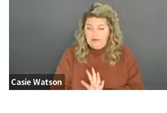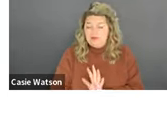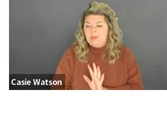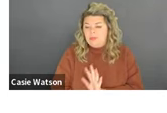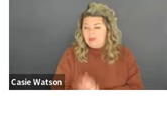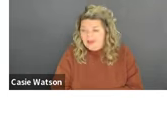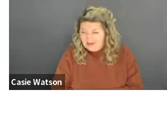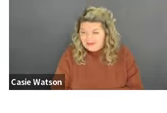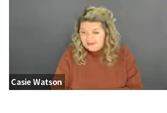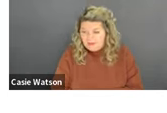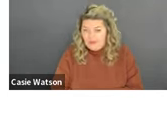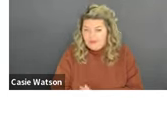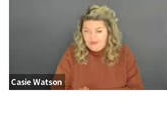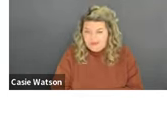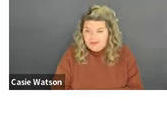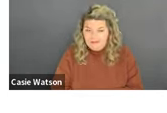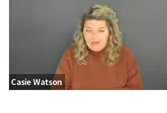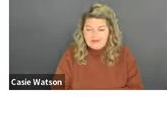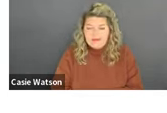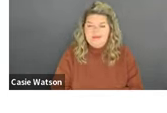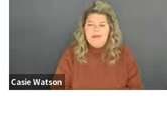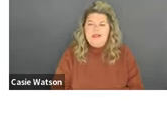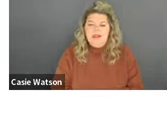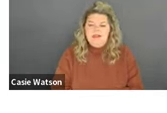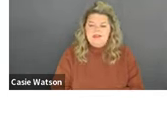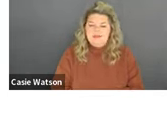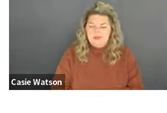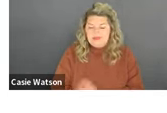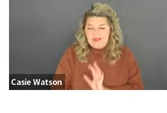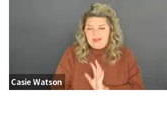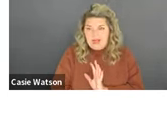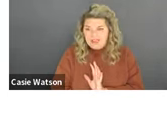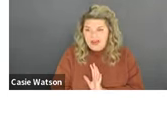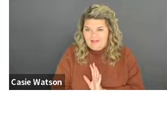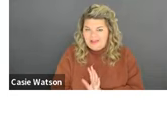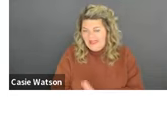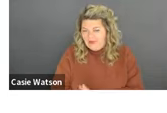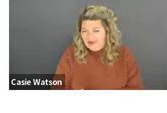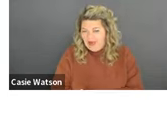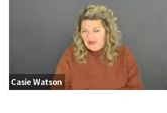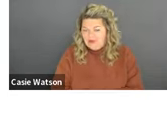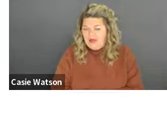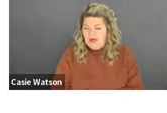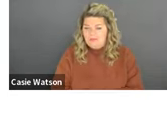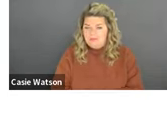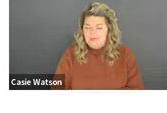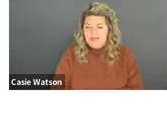the interpreter placed within the event so it's not in a high traffic area.